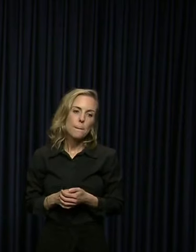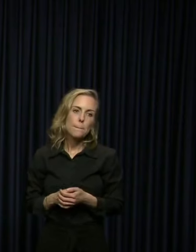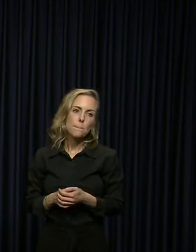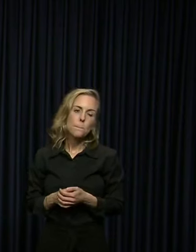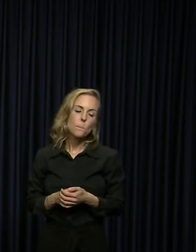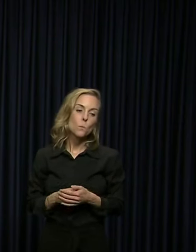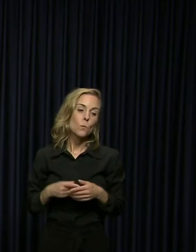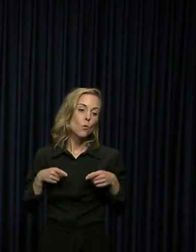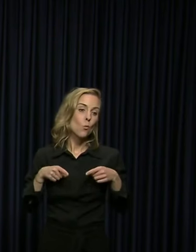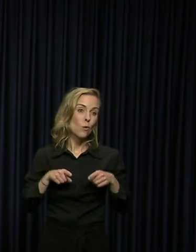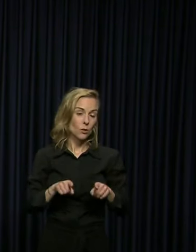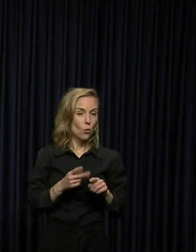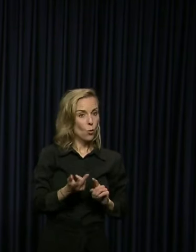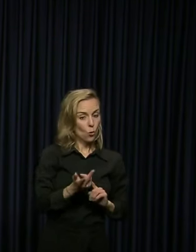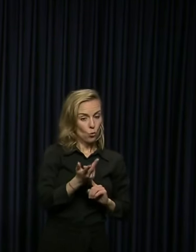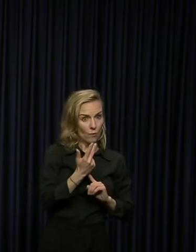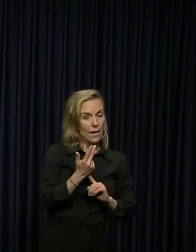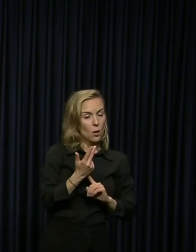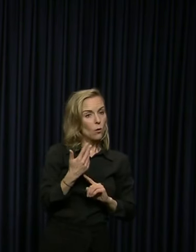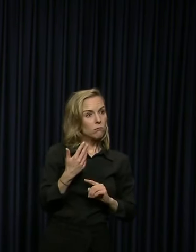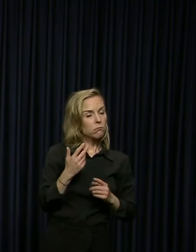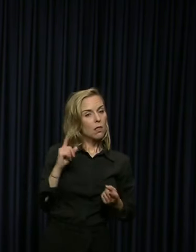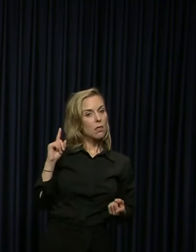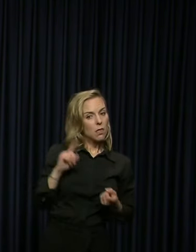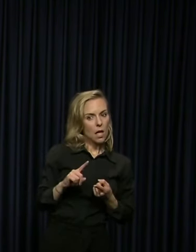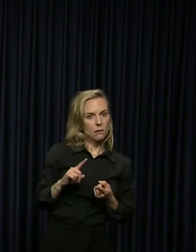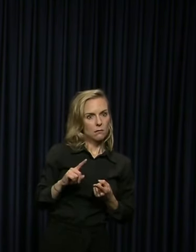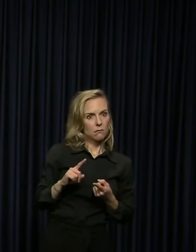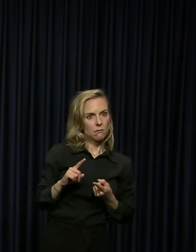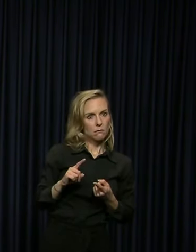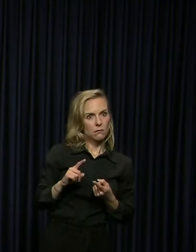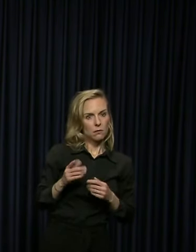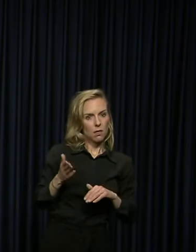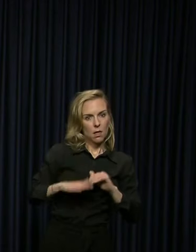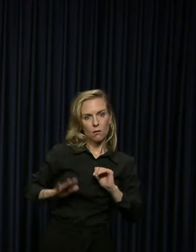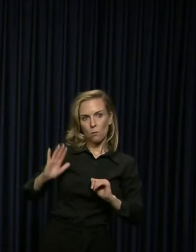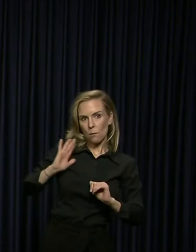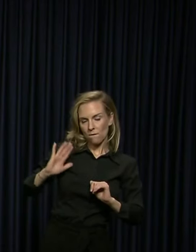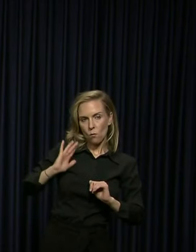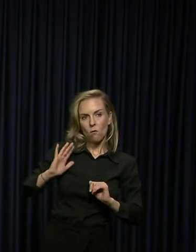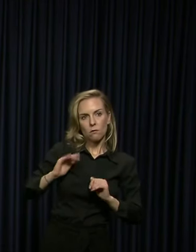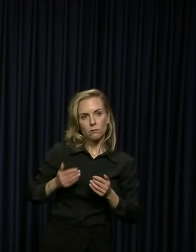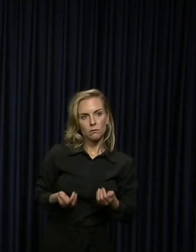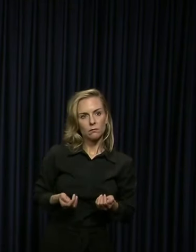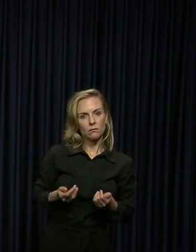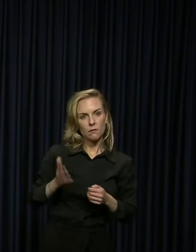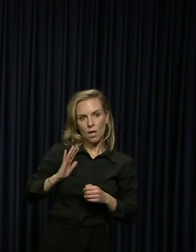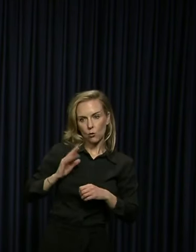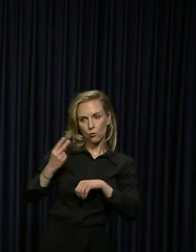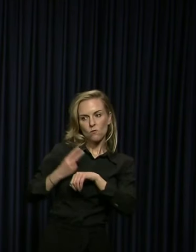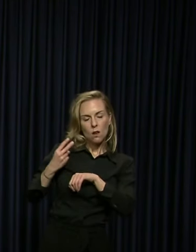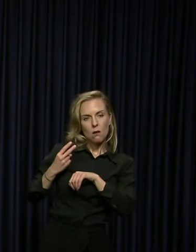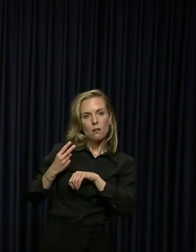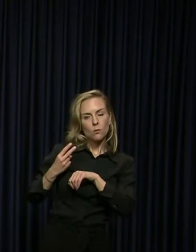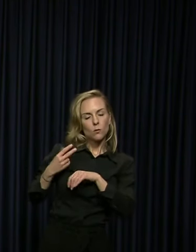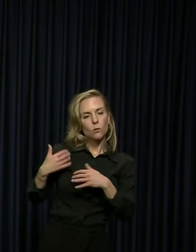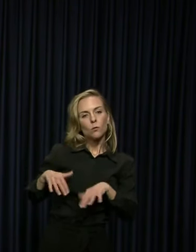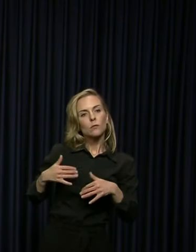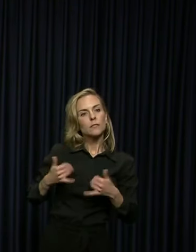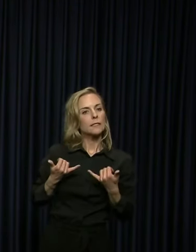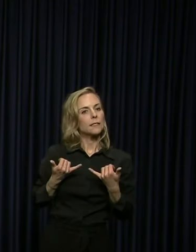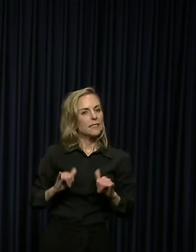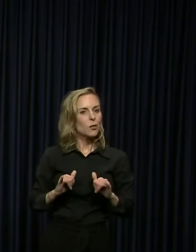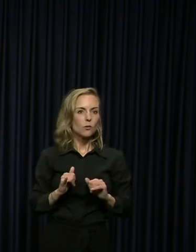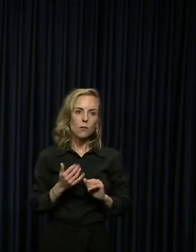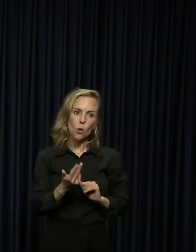BUT WE HAD THE FAMILY OF ARON